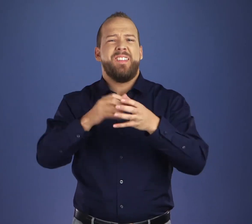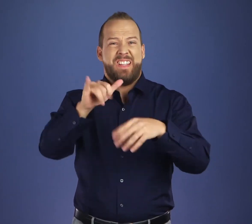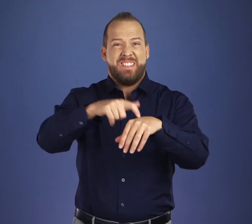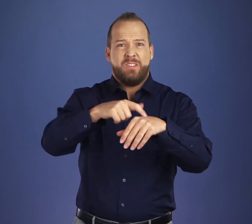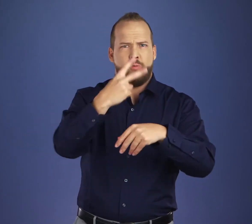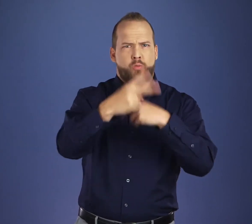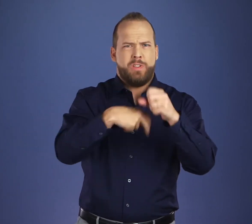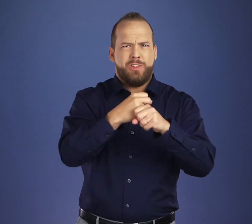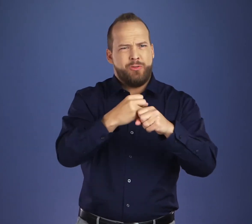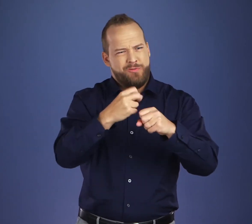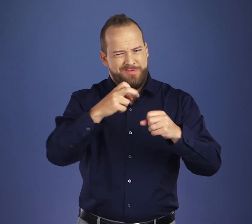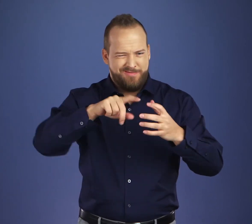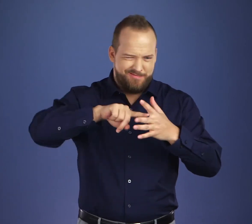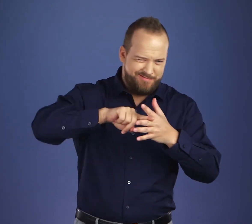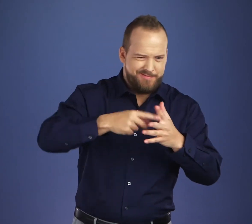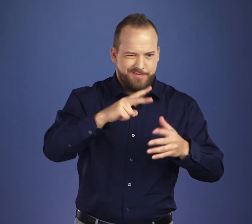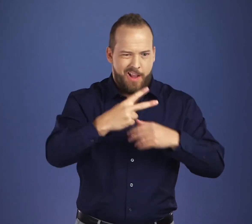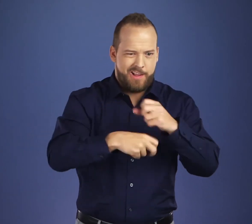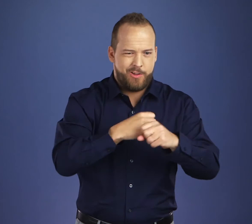On the A.A. calendar it was Year Two.